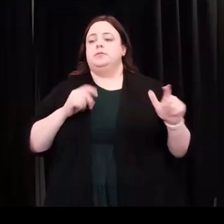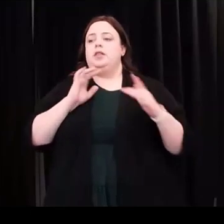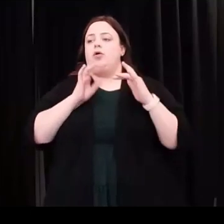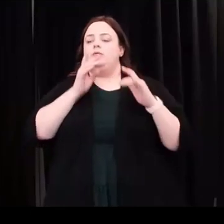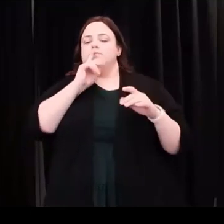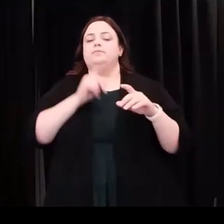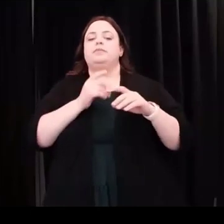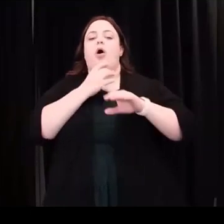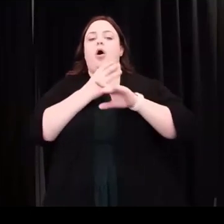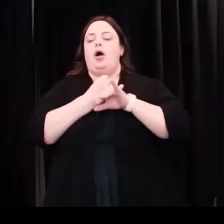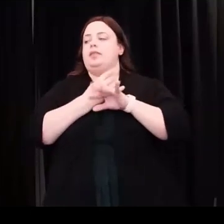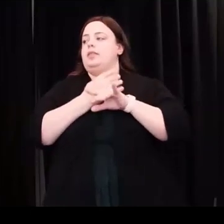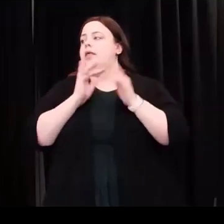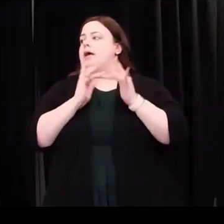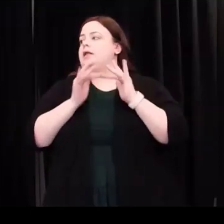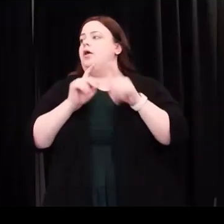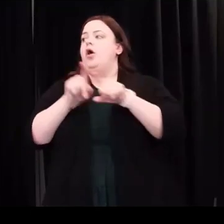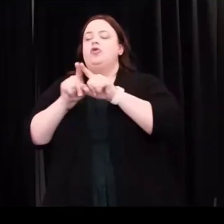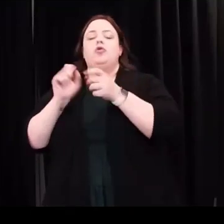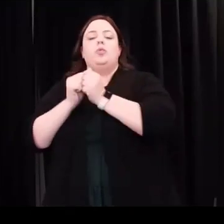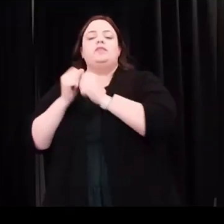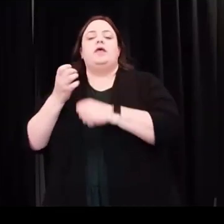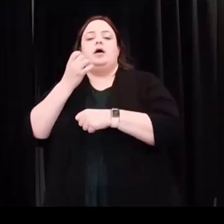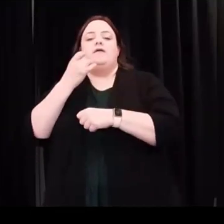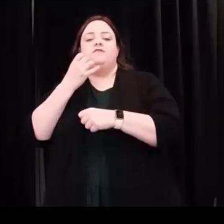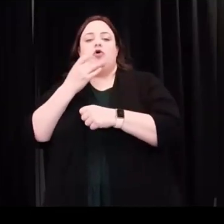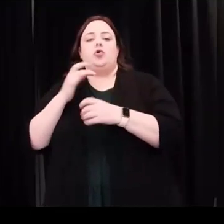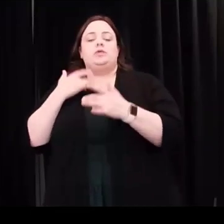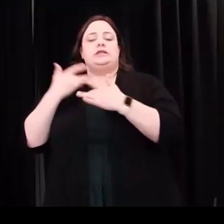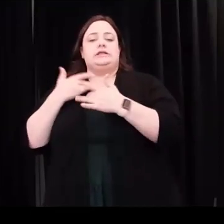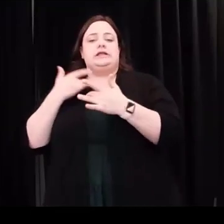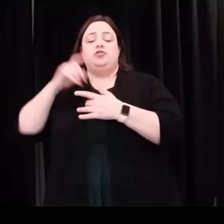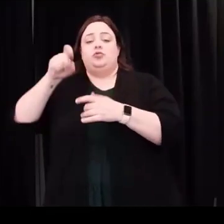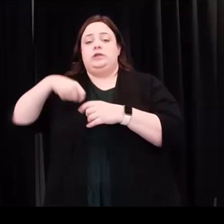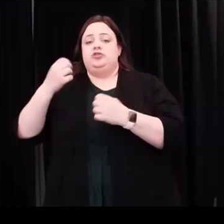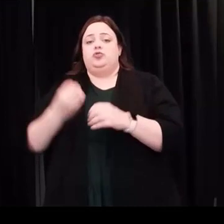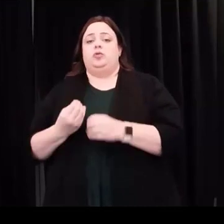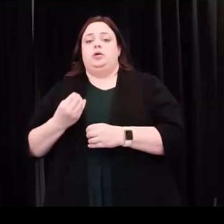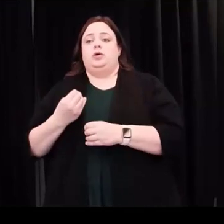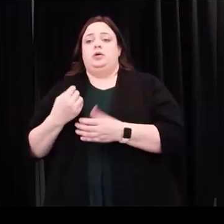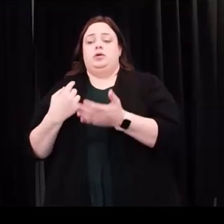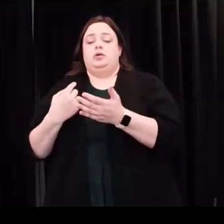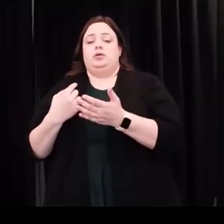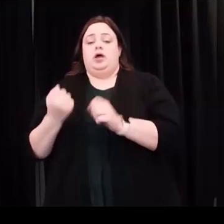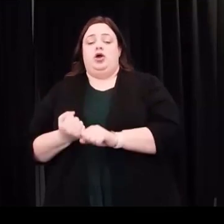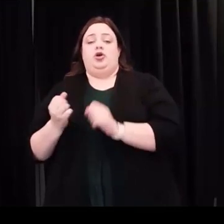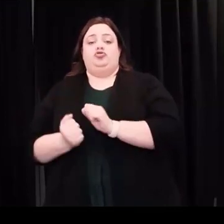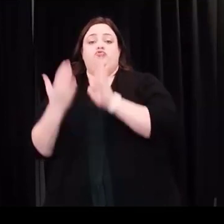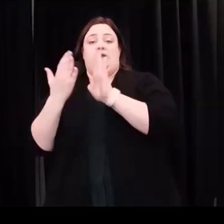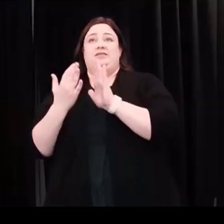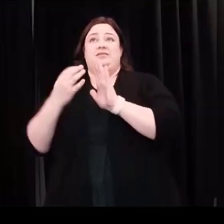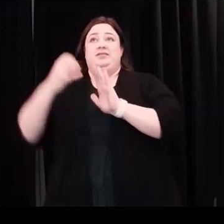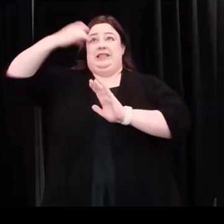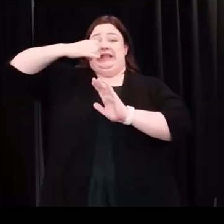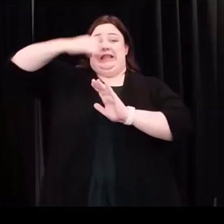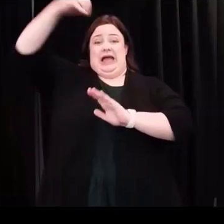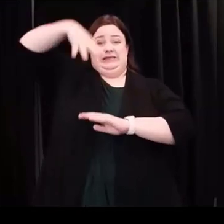Also regarding the photosensitivity, you need to address fluorescent lighting if you're in a lab